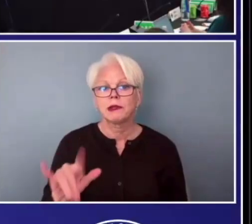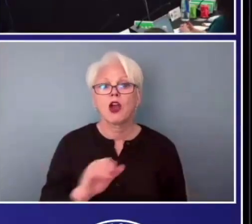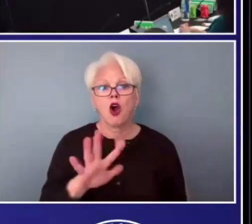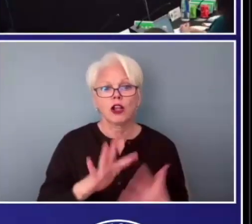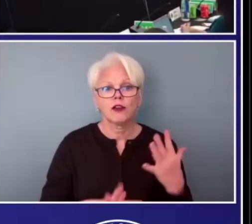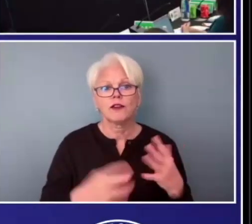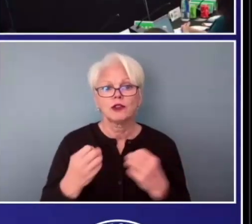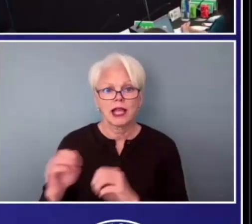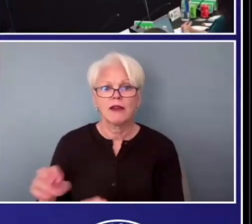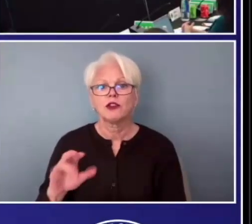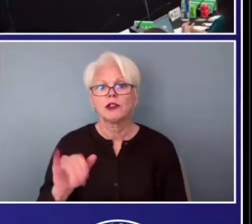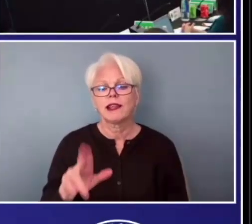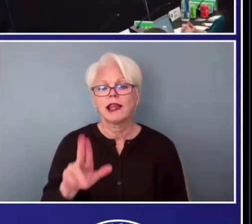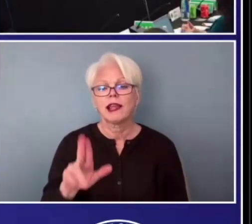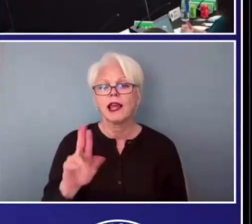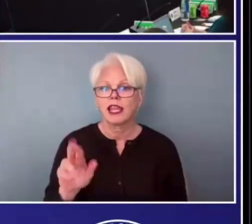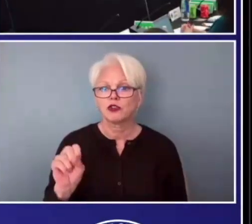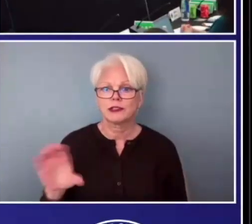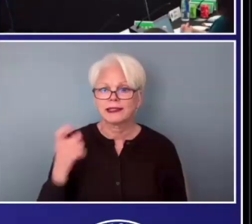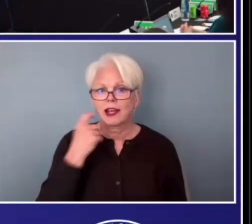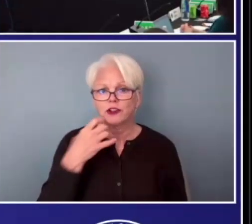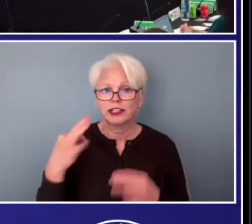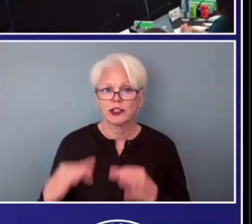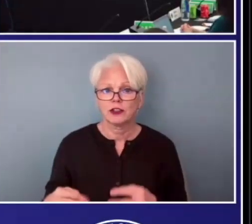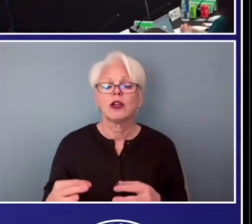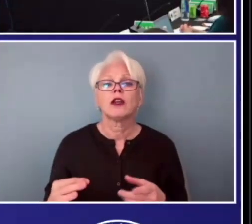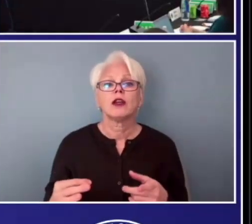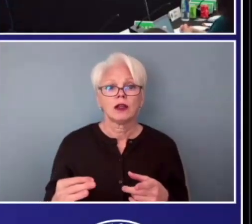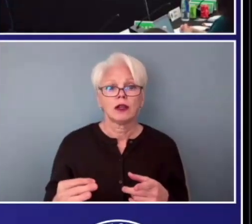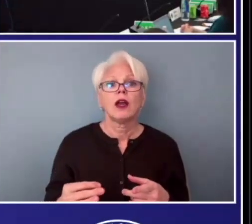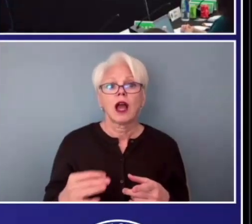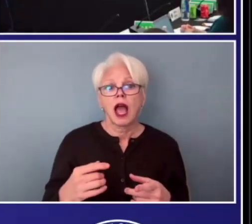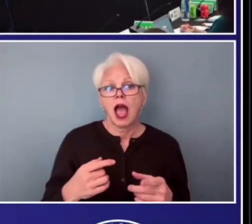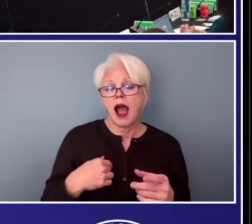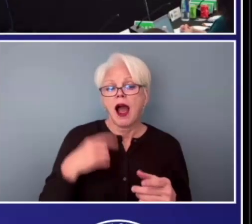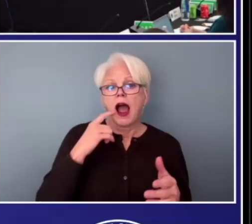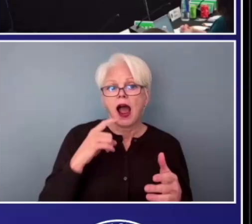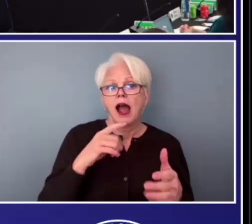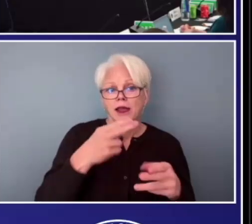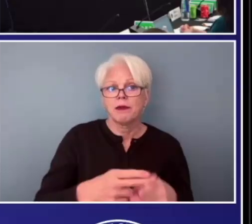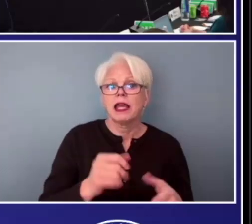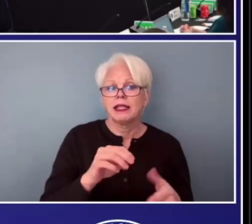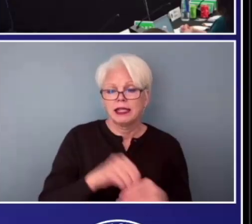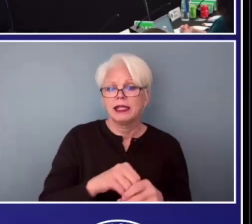Undersecretary described as I noted in the presentation, the CIP code is the sort of